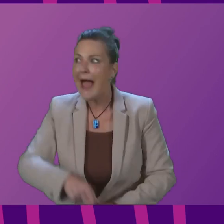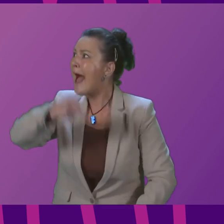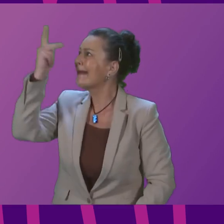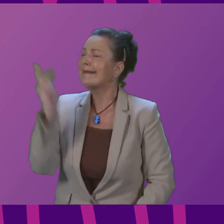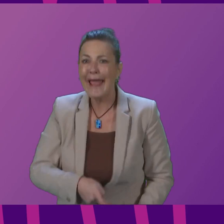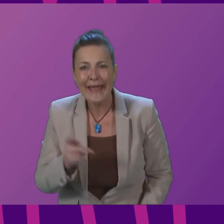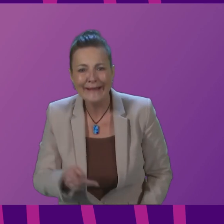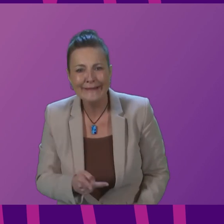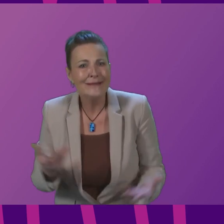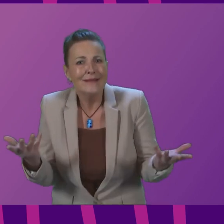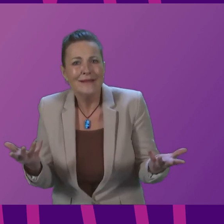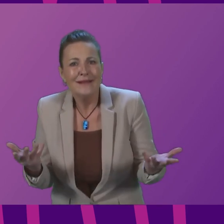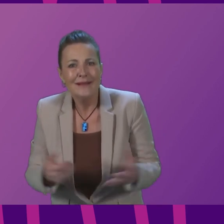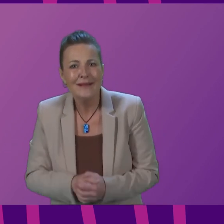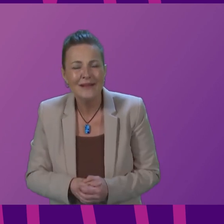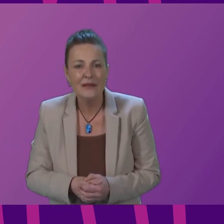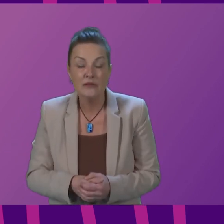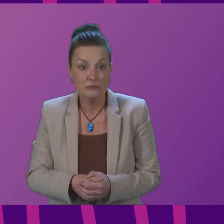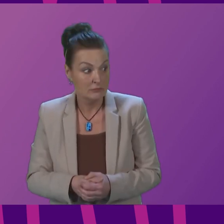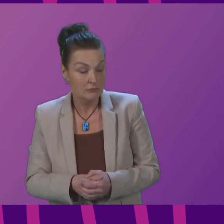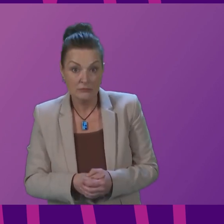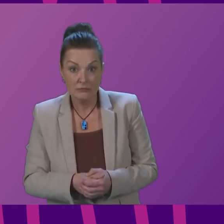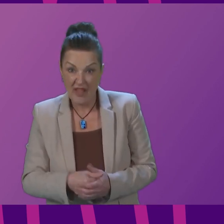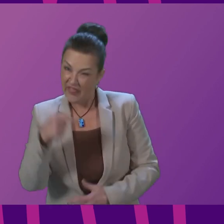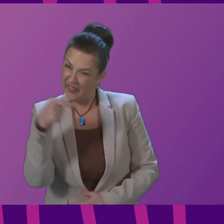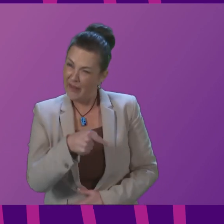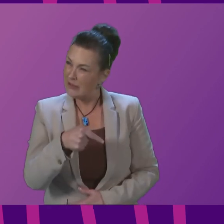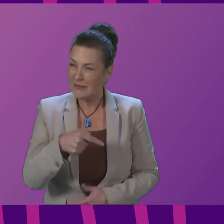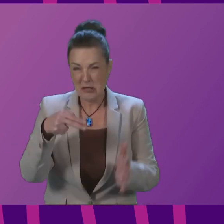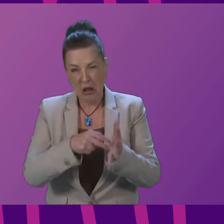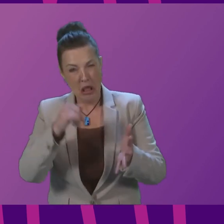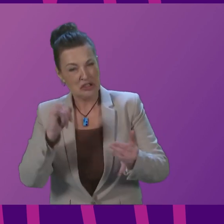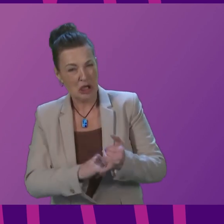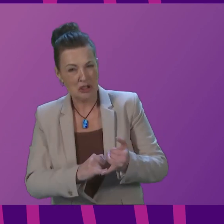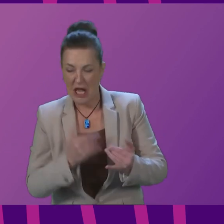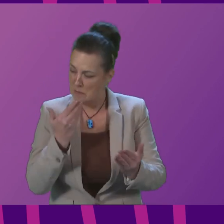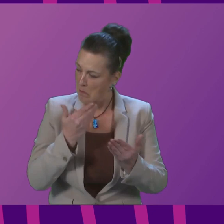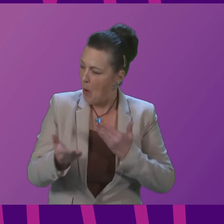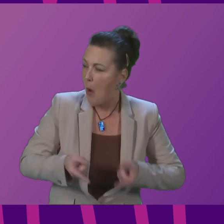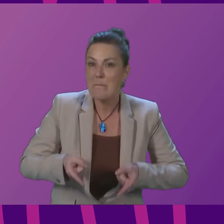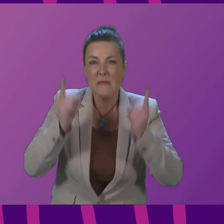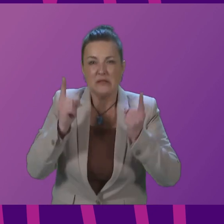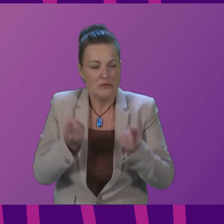Again, there is nothing— Nicola Sturgeon has more ministers than ever before, more